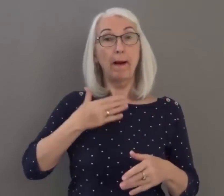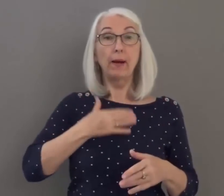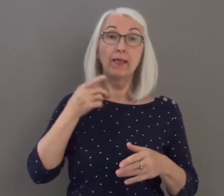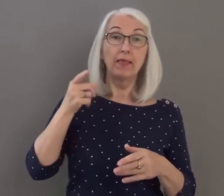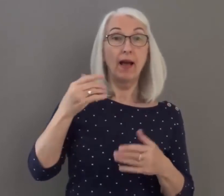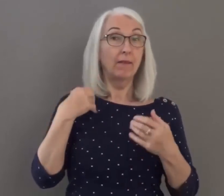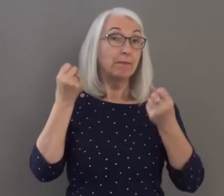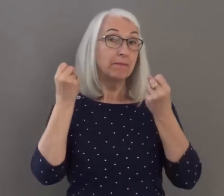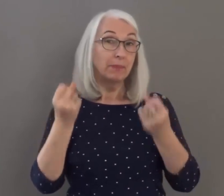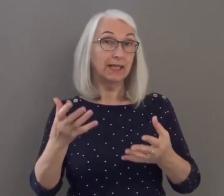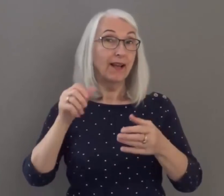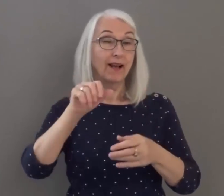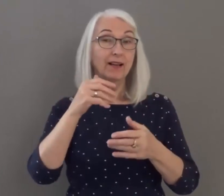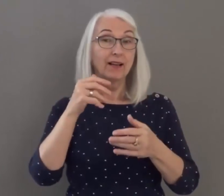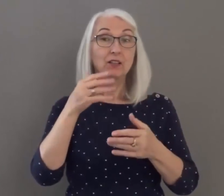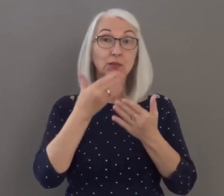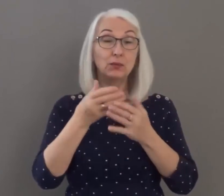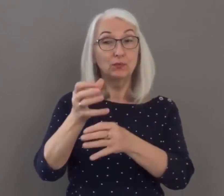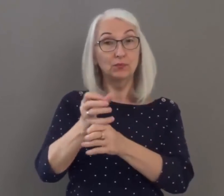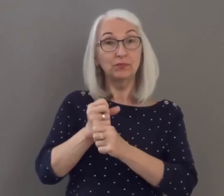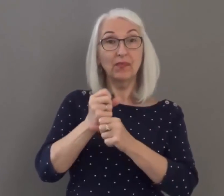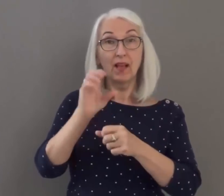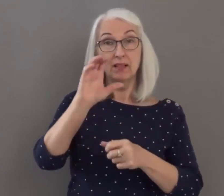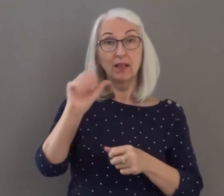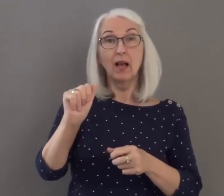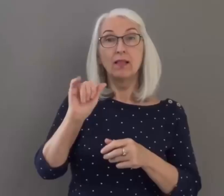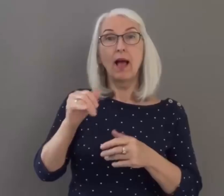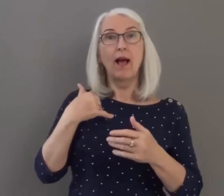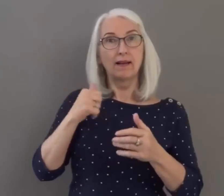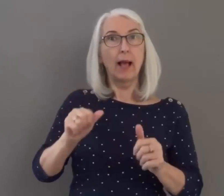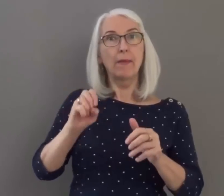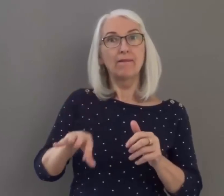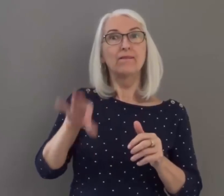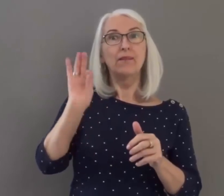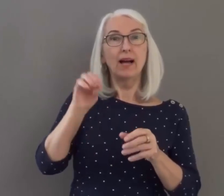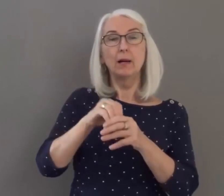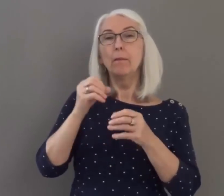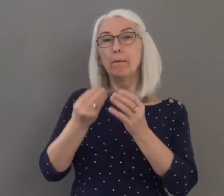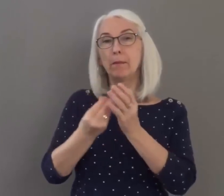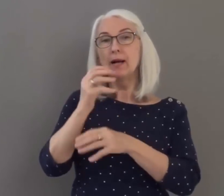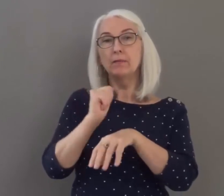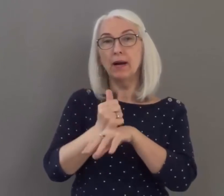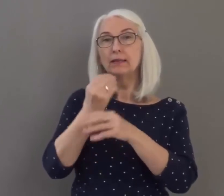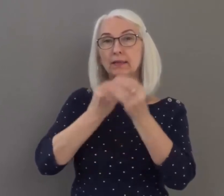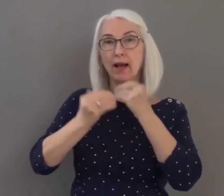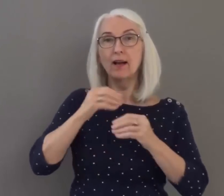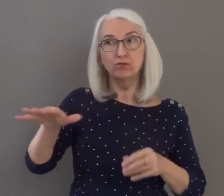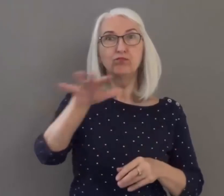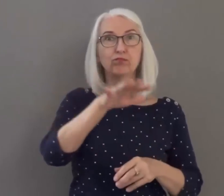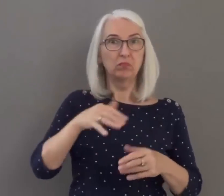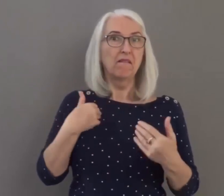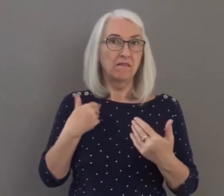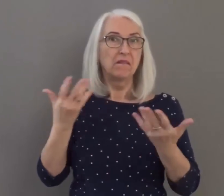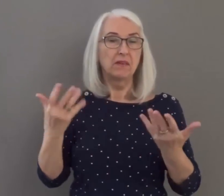Happily, there are many other good sources of calcium that can be found in a plant-based diet.